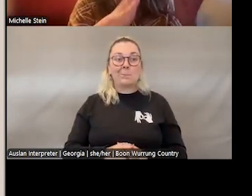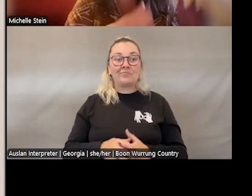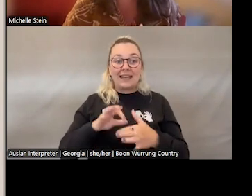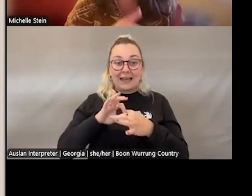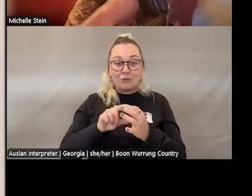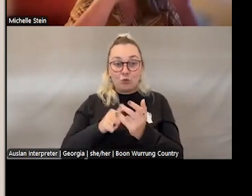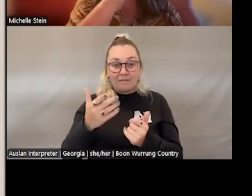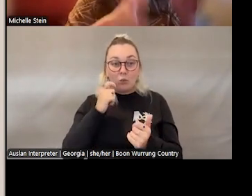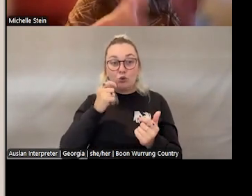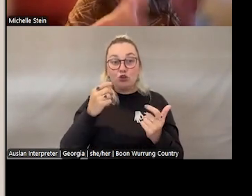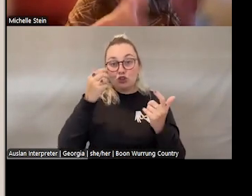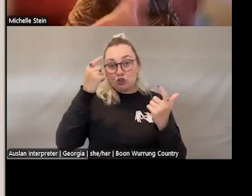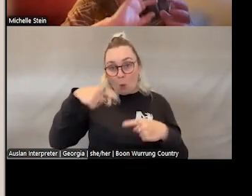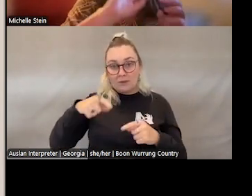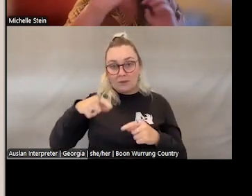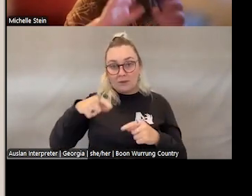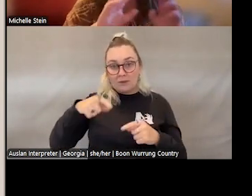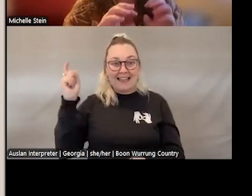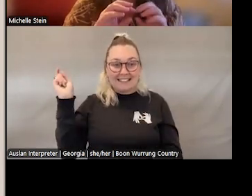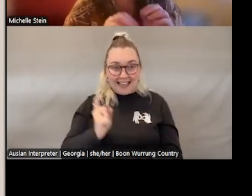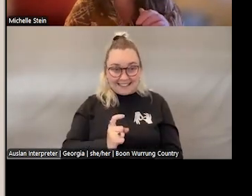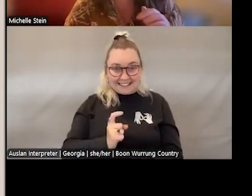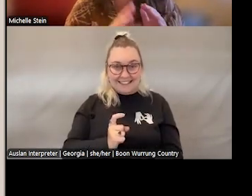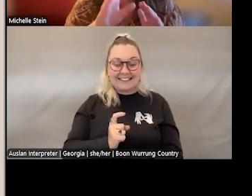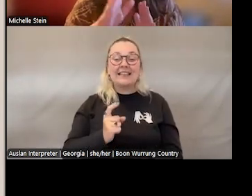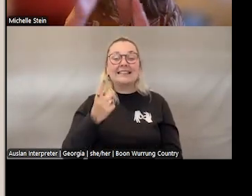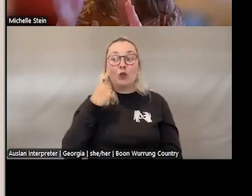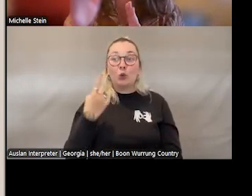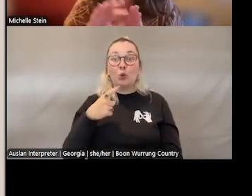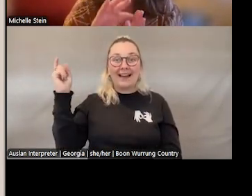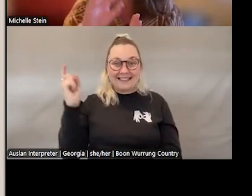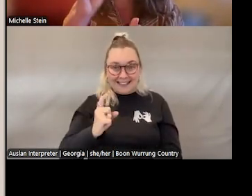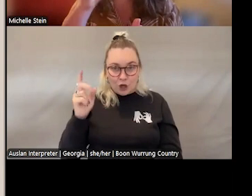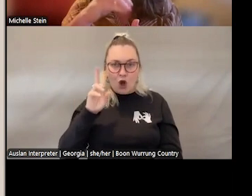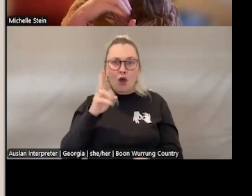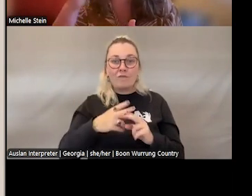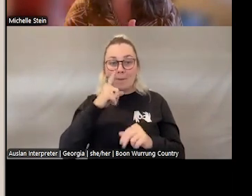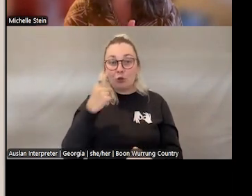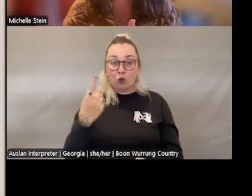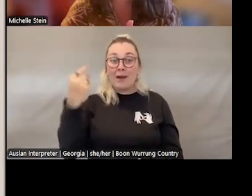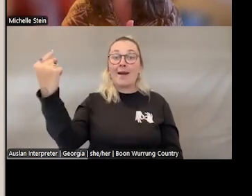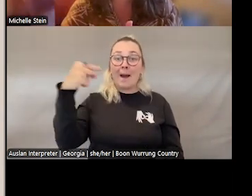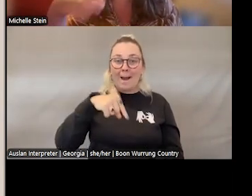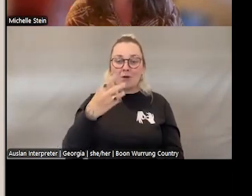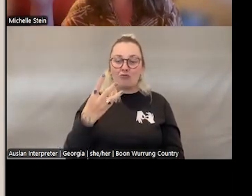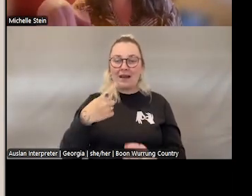or sought by attendance and see who has attended, people have come to three or more events but have